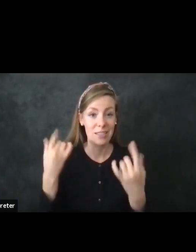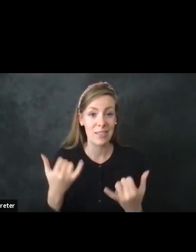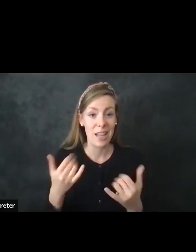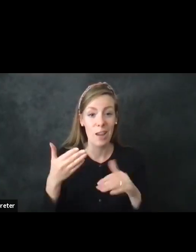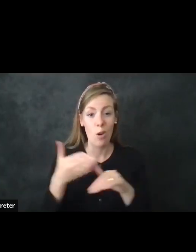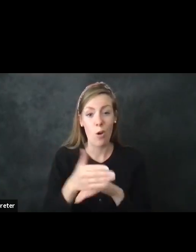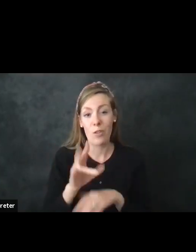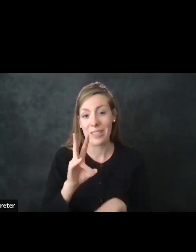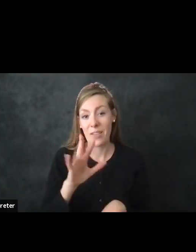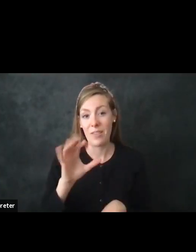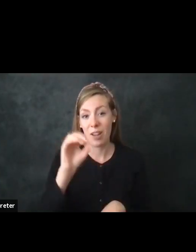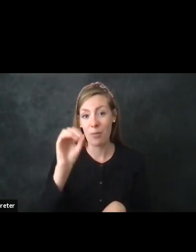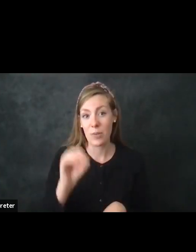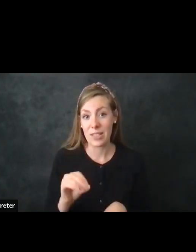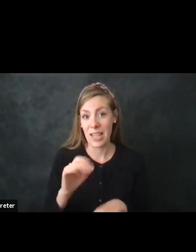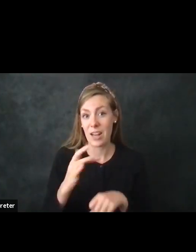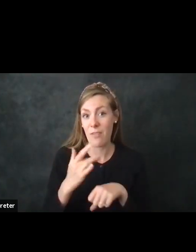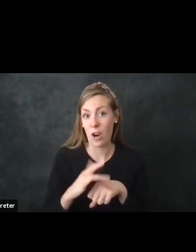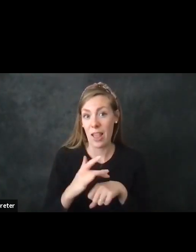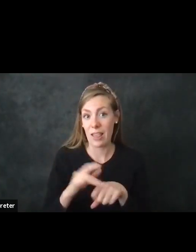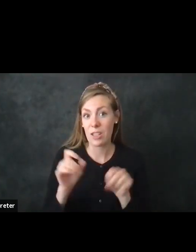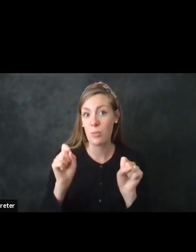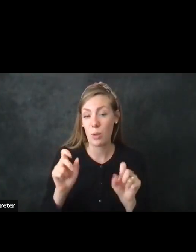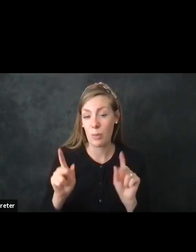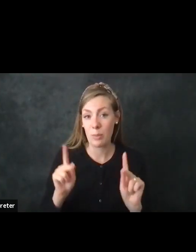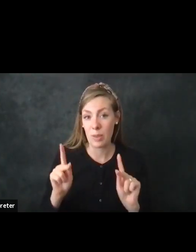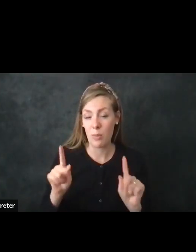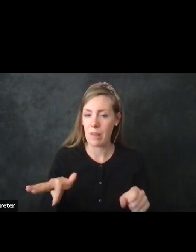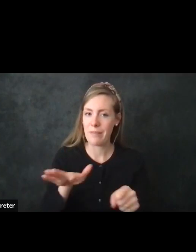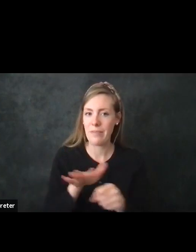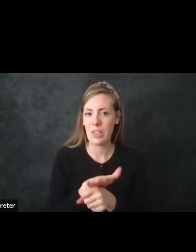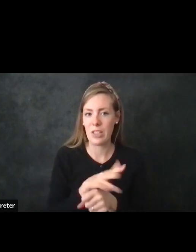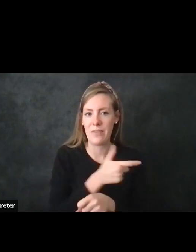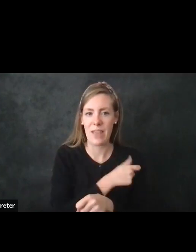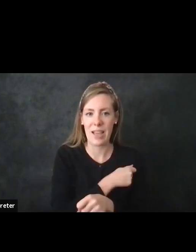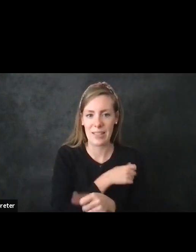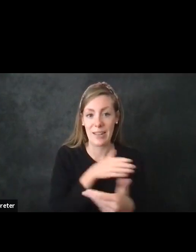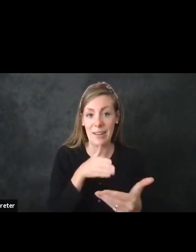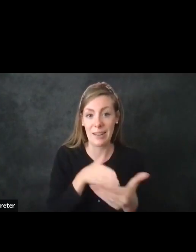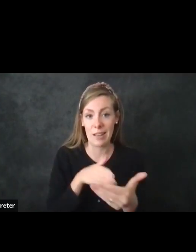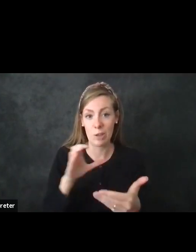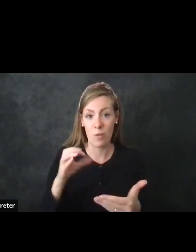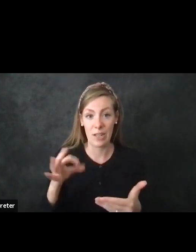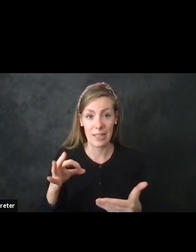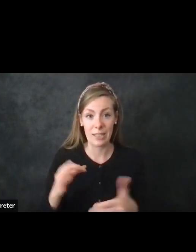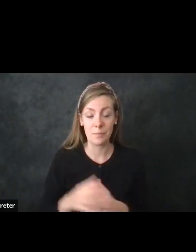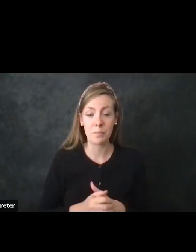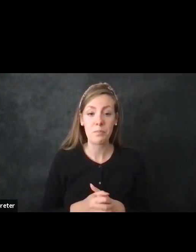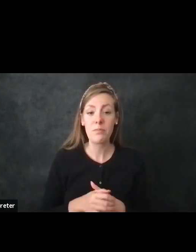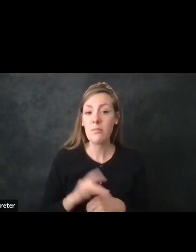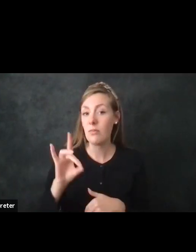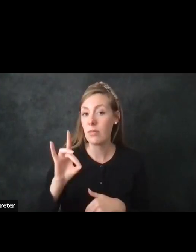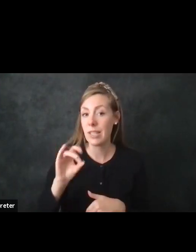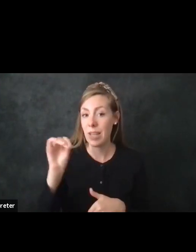of our eligible population has been fully vaccinated against COVID-19. An additional 8% are partially vaccinated.